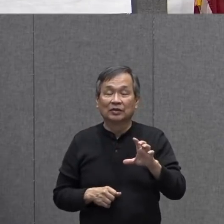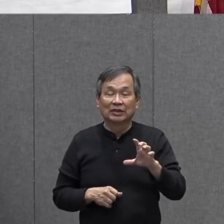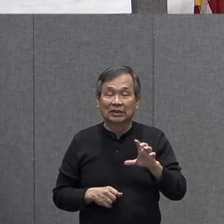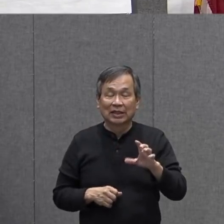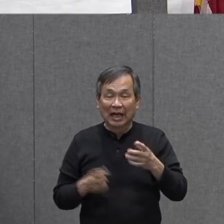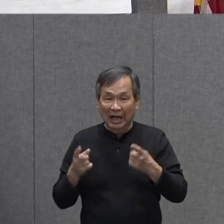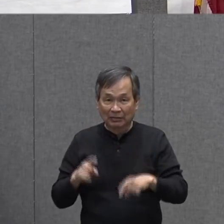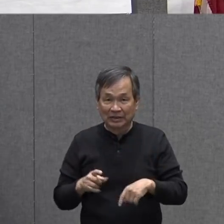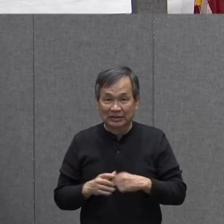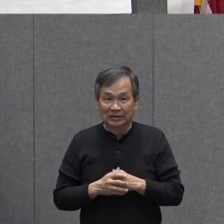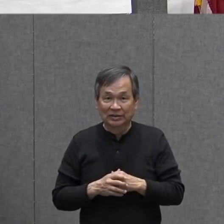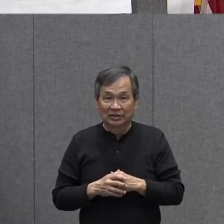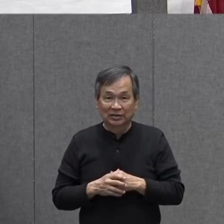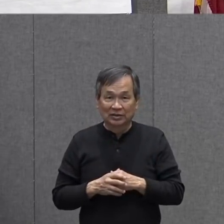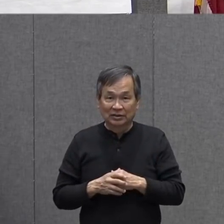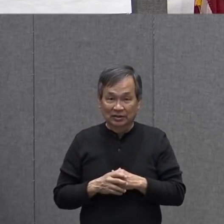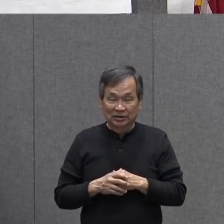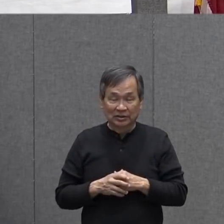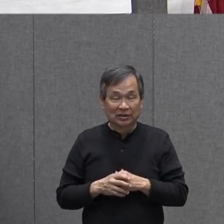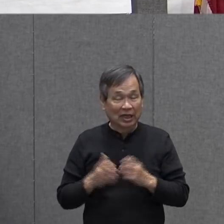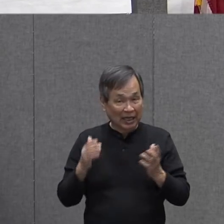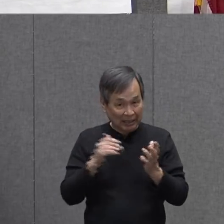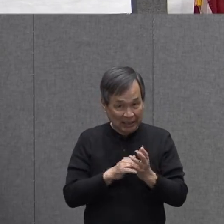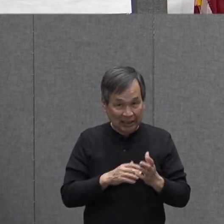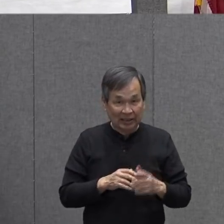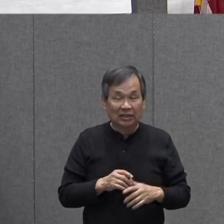Our first two numbers make a 10. Why is that?